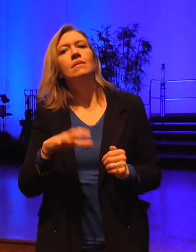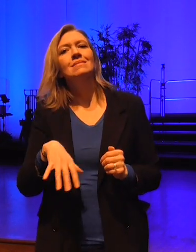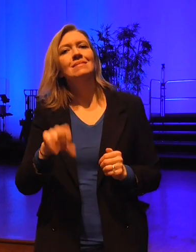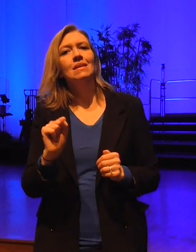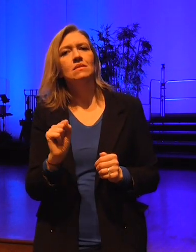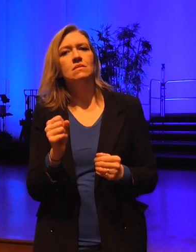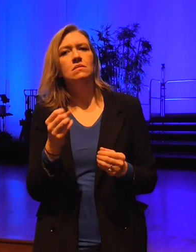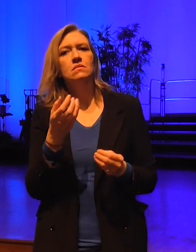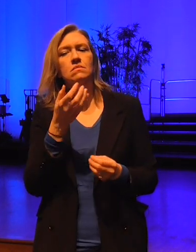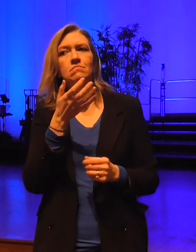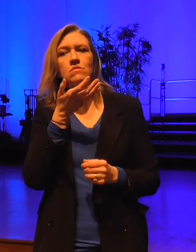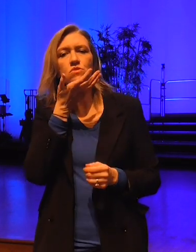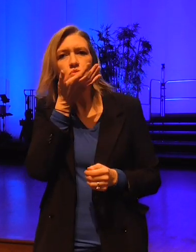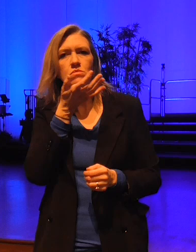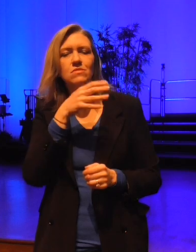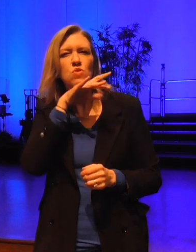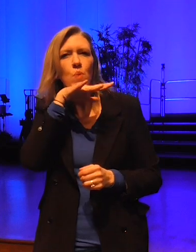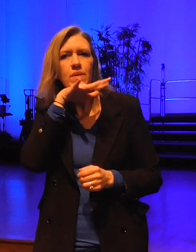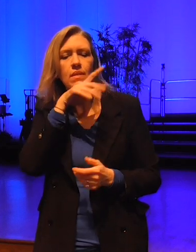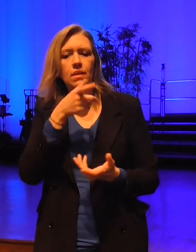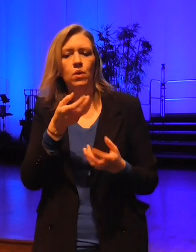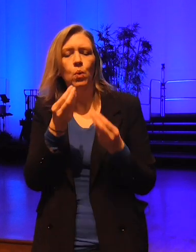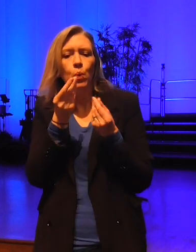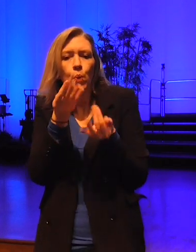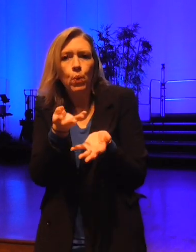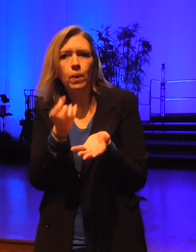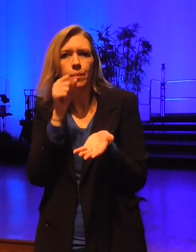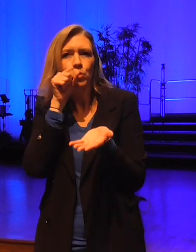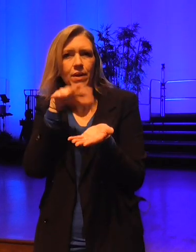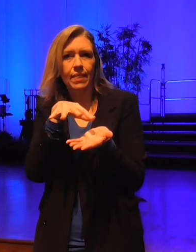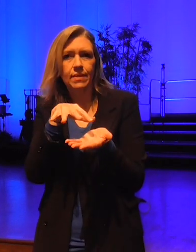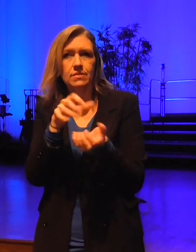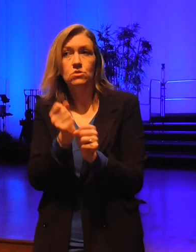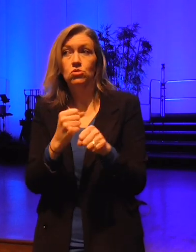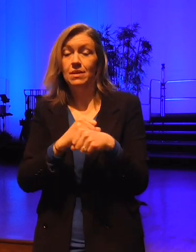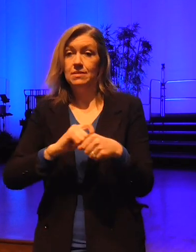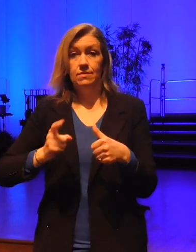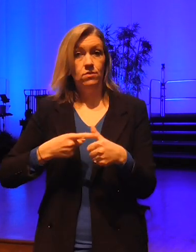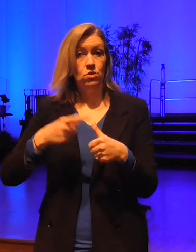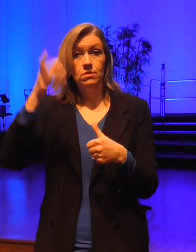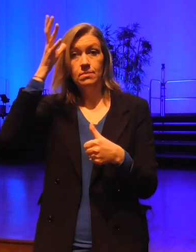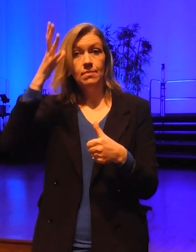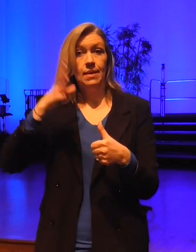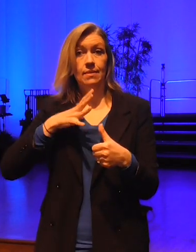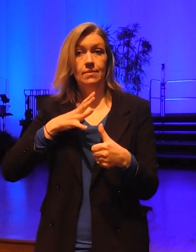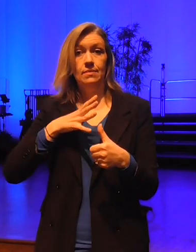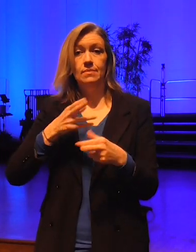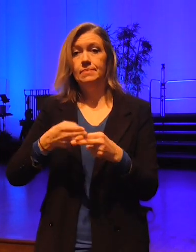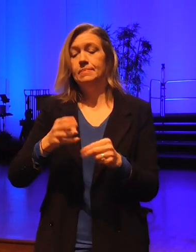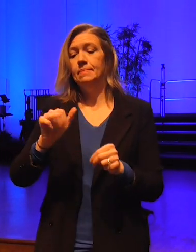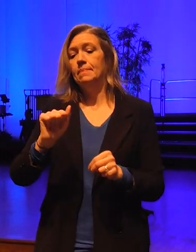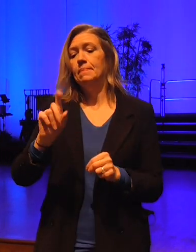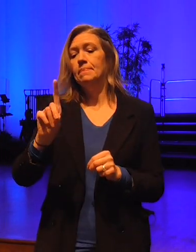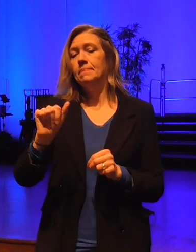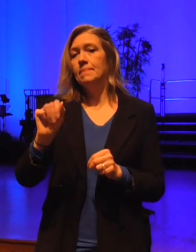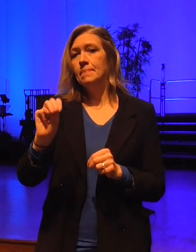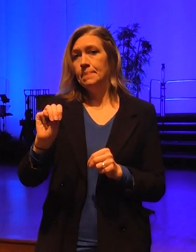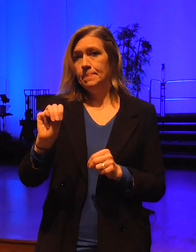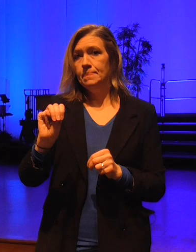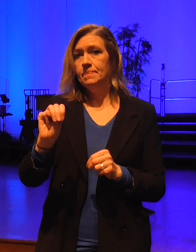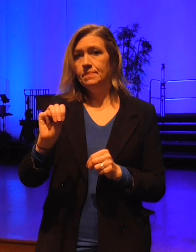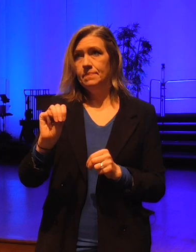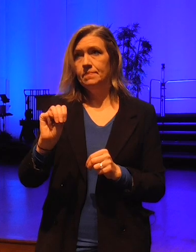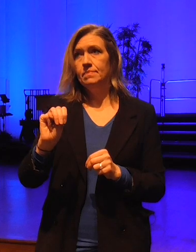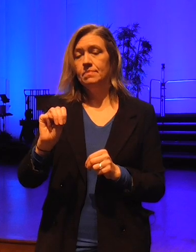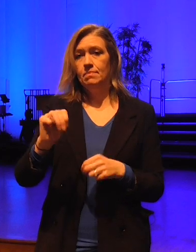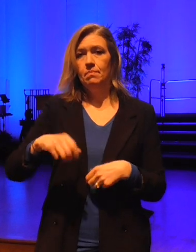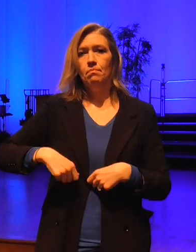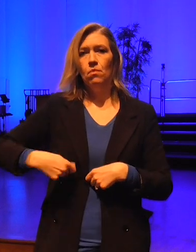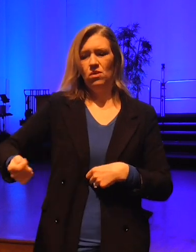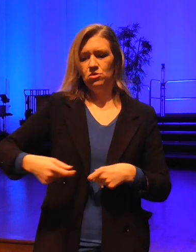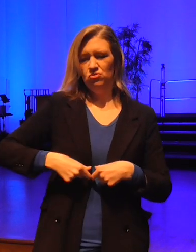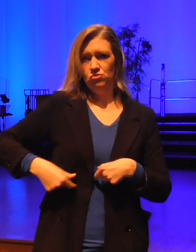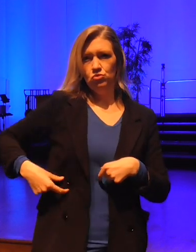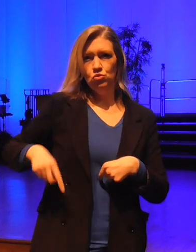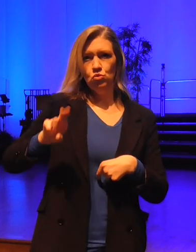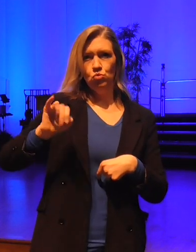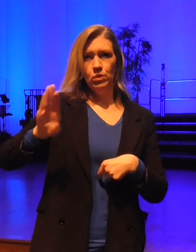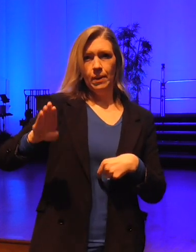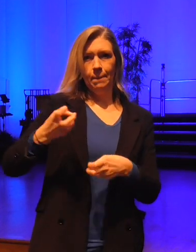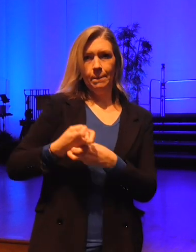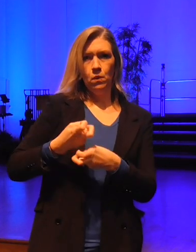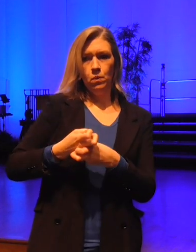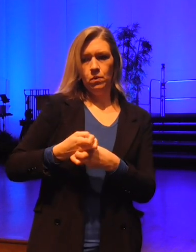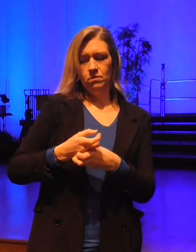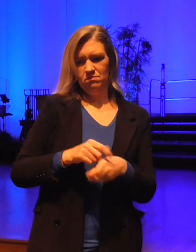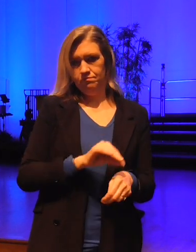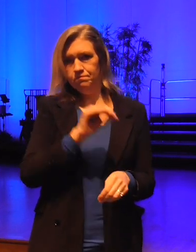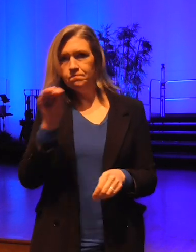it and creates the first man Adam and he takes a rib of Adam and creates the first woman Eve